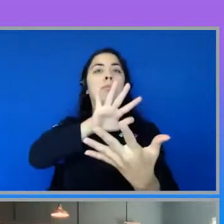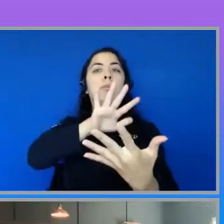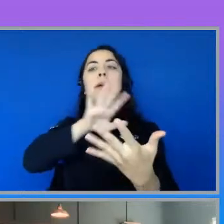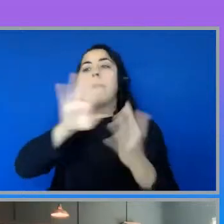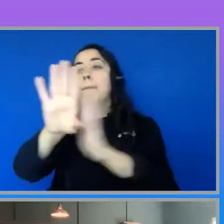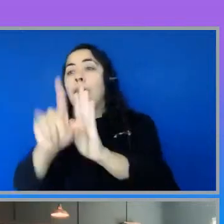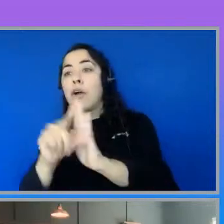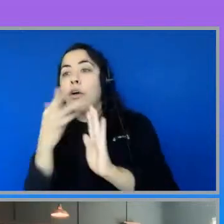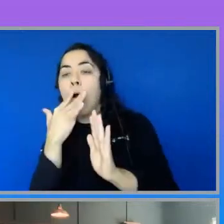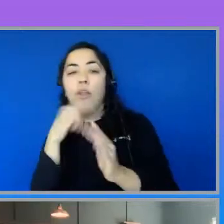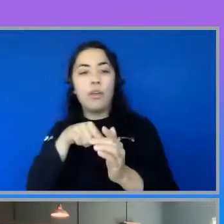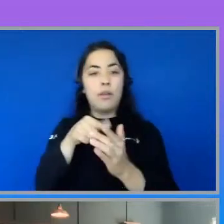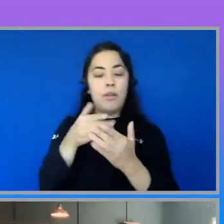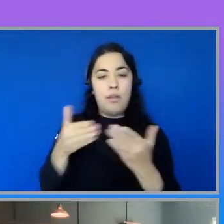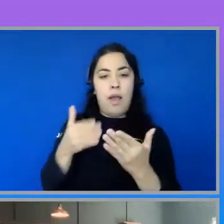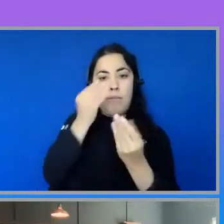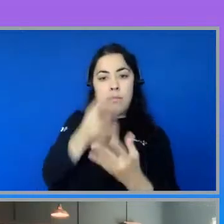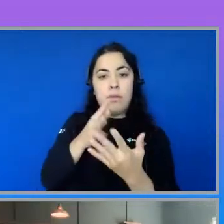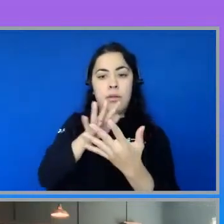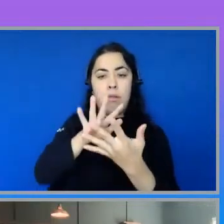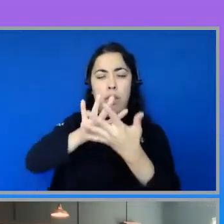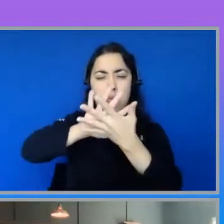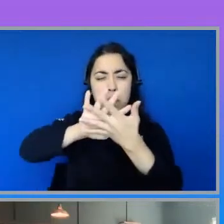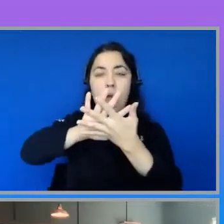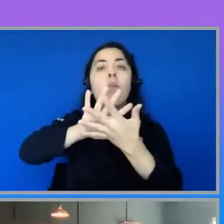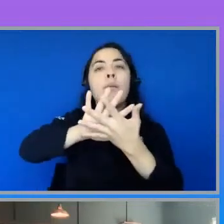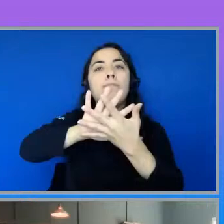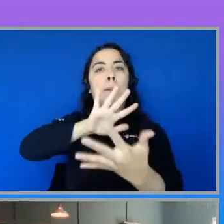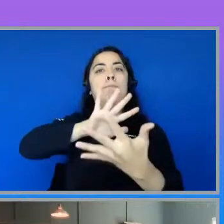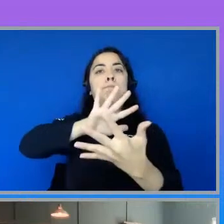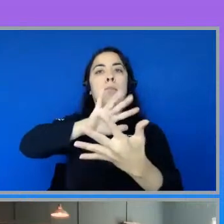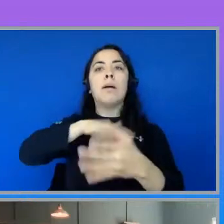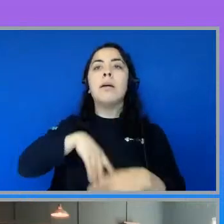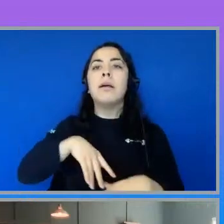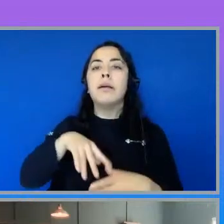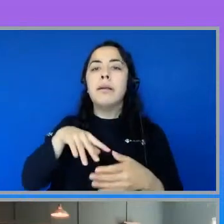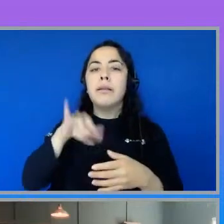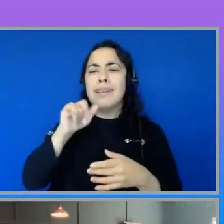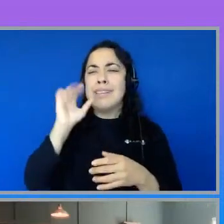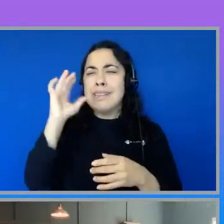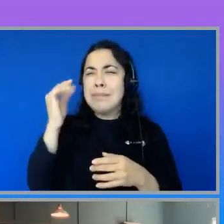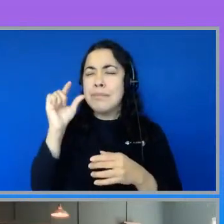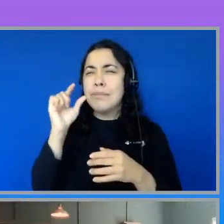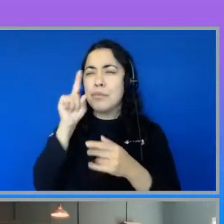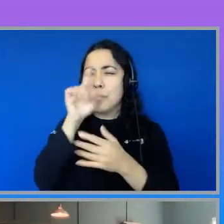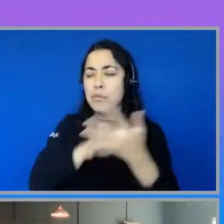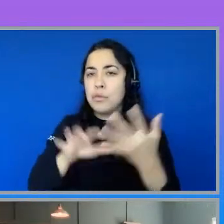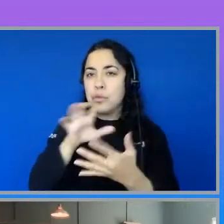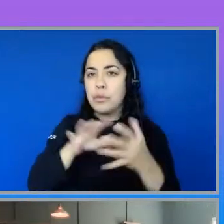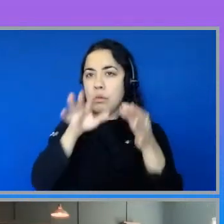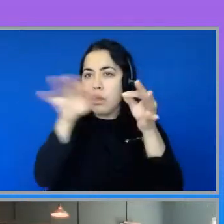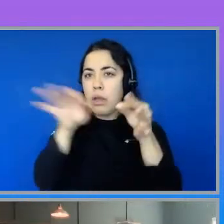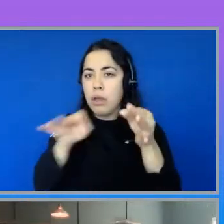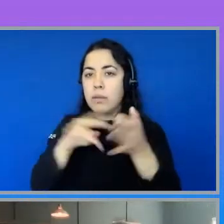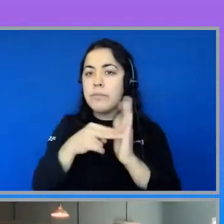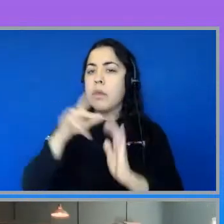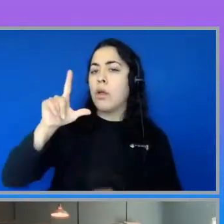background. That definition can be a little confusing. I highlighted here the word luminance. Can anybody explain